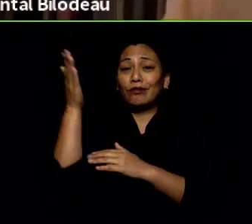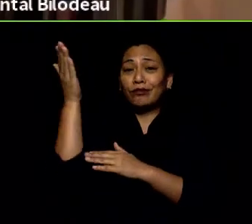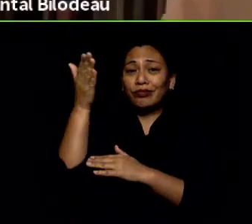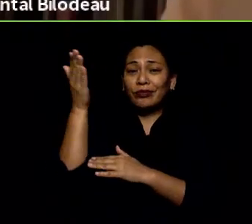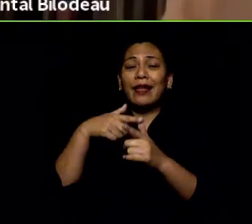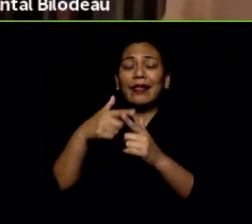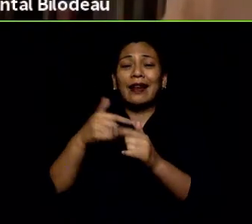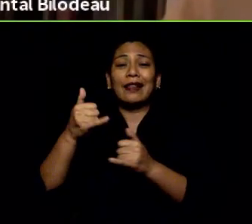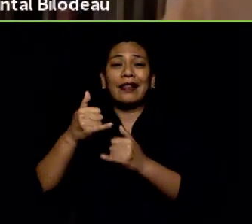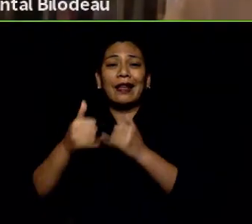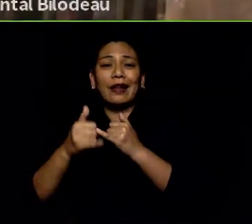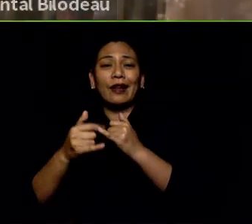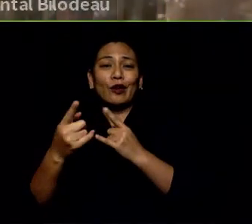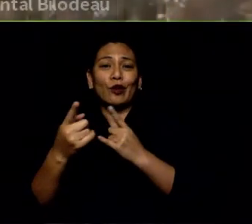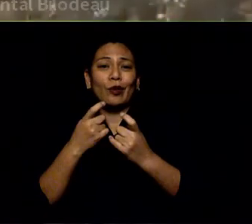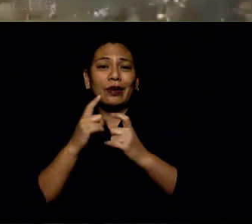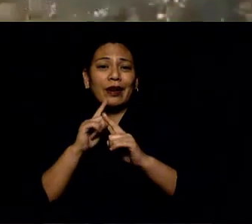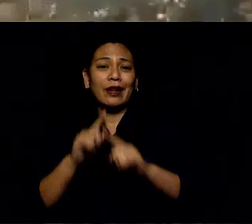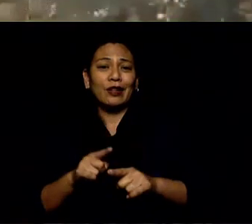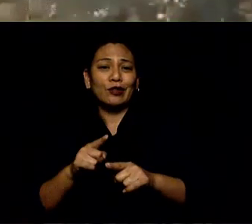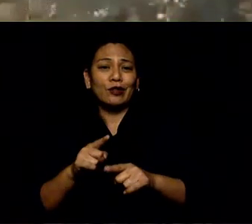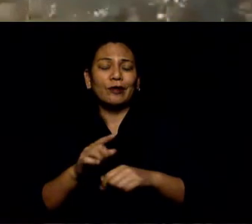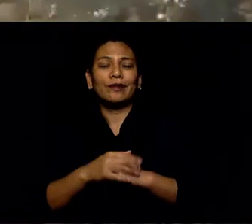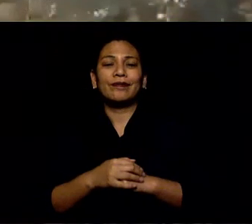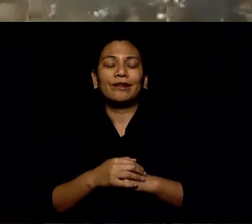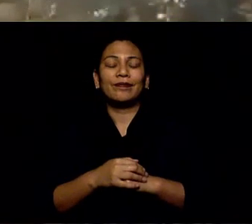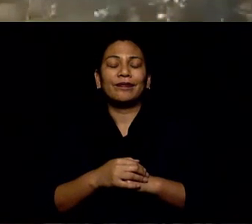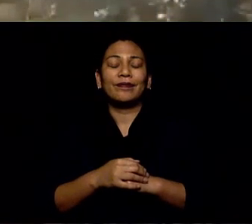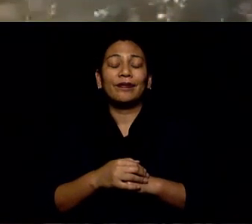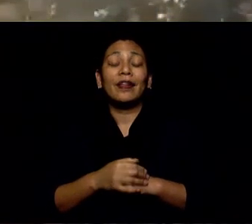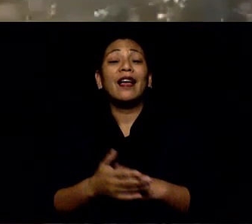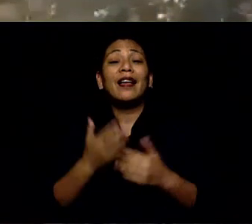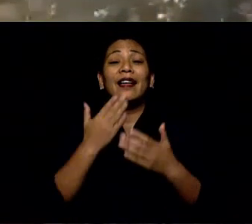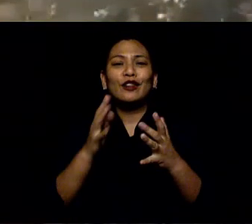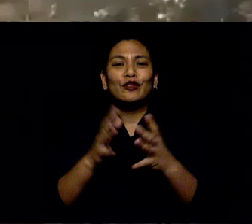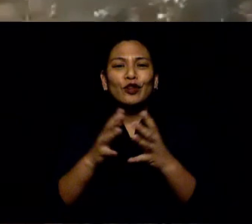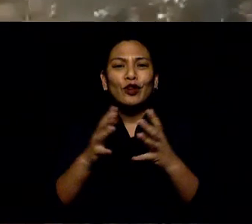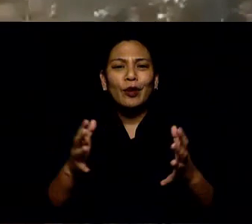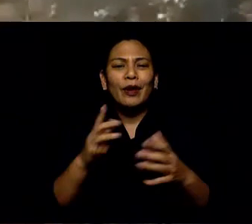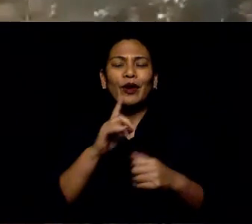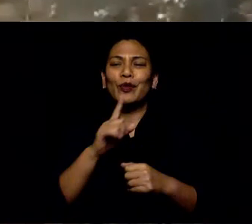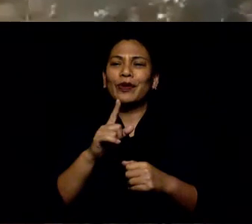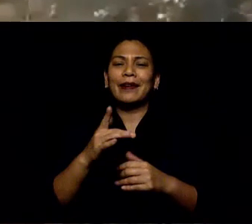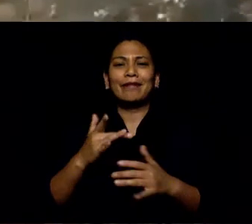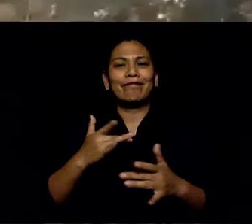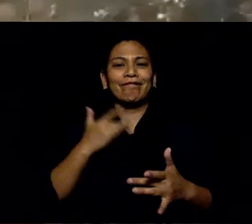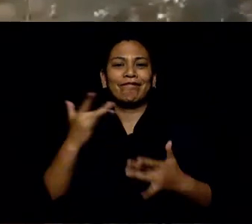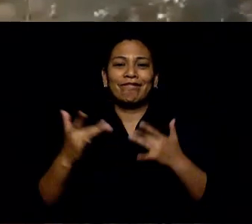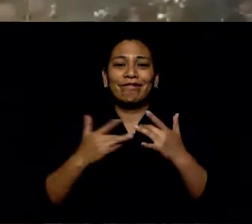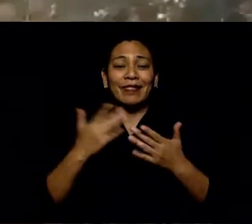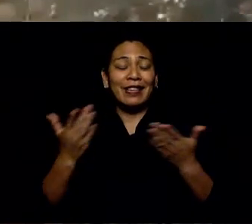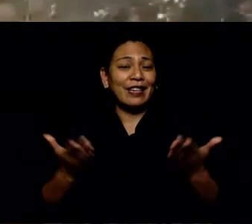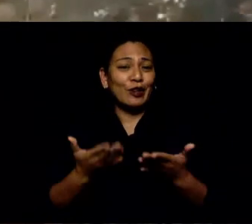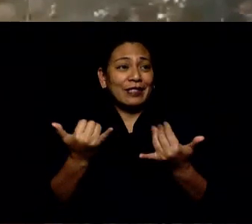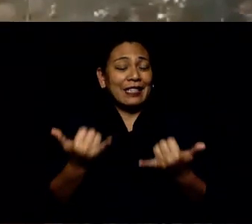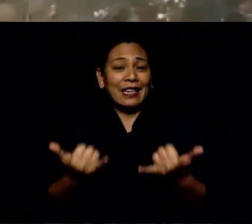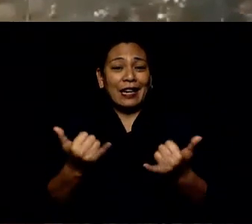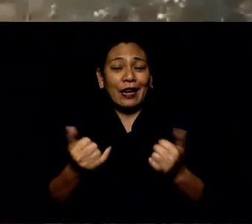Here's to you Tom. Thanks very much, Chantal. I'm very delighted to be here today and join you.